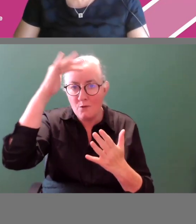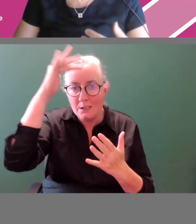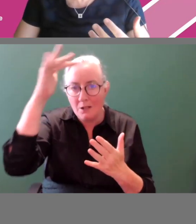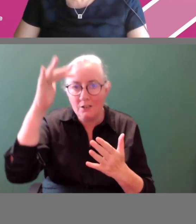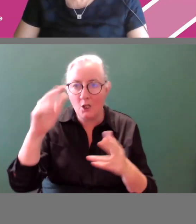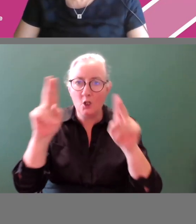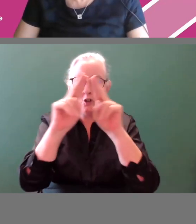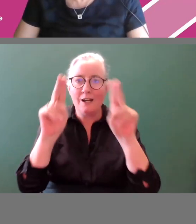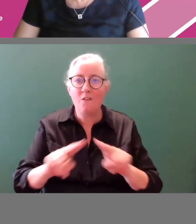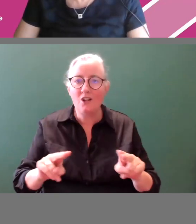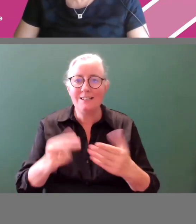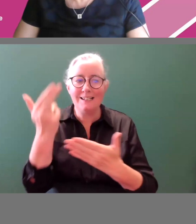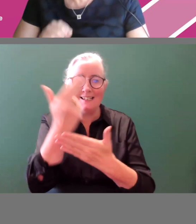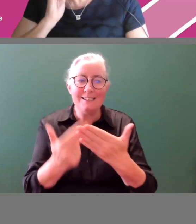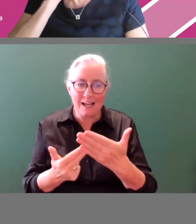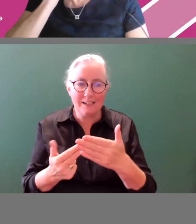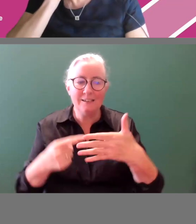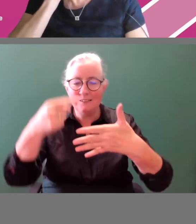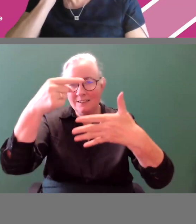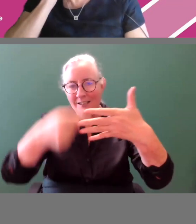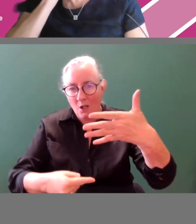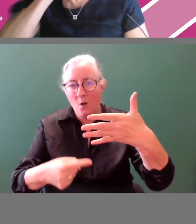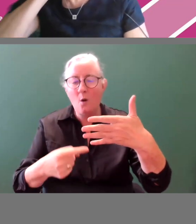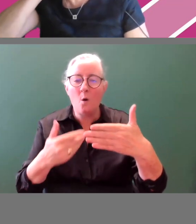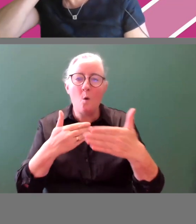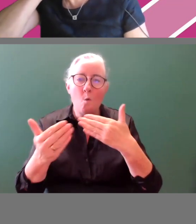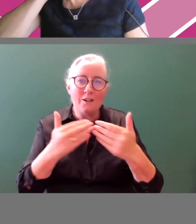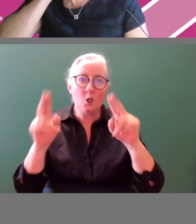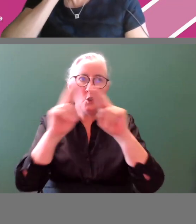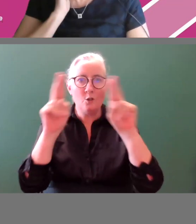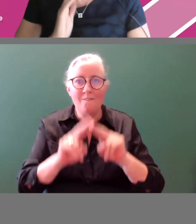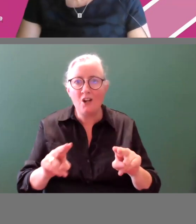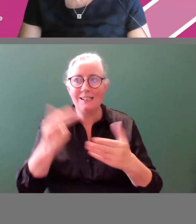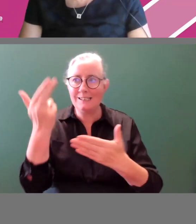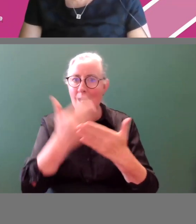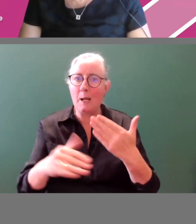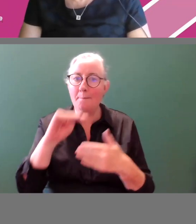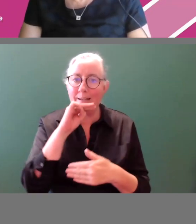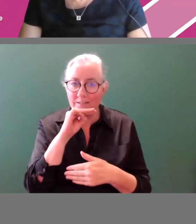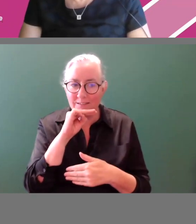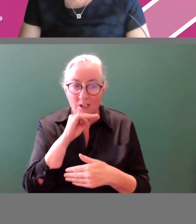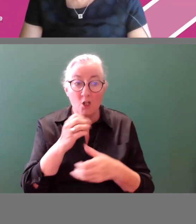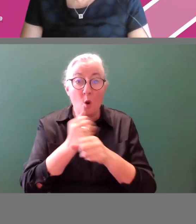they set in more detail what Universal Design is all about. All of the principles have a number of